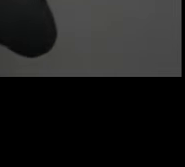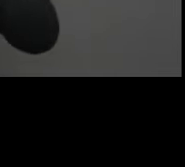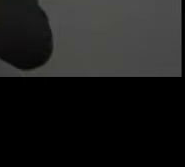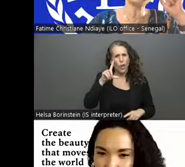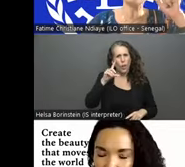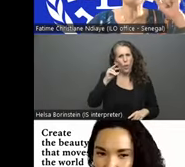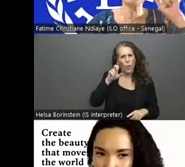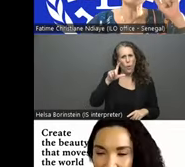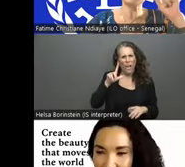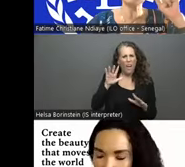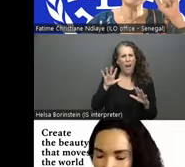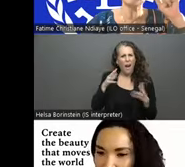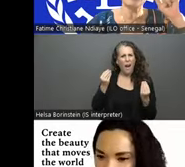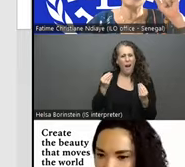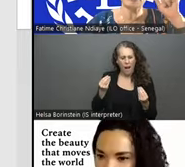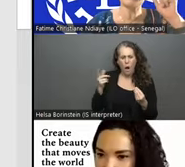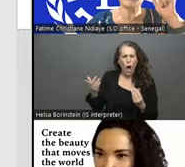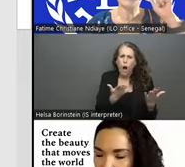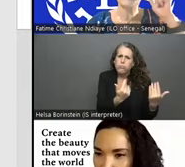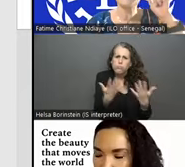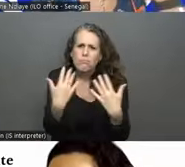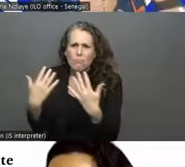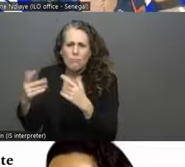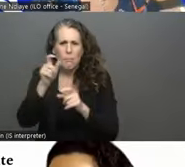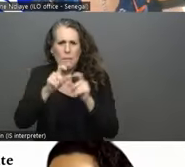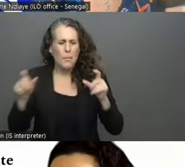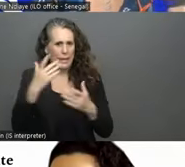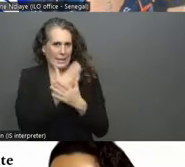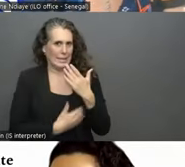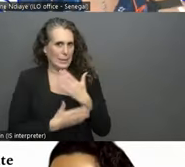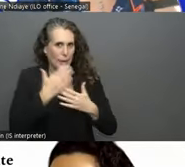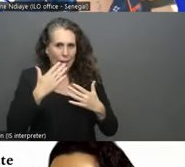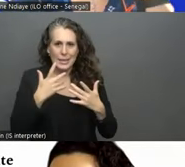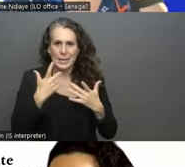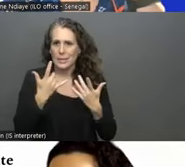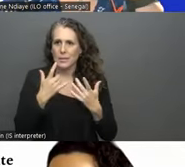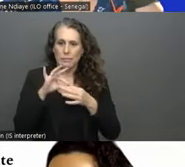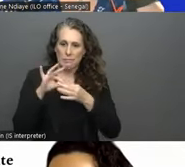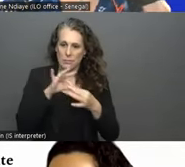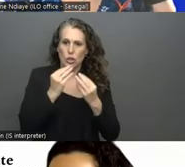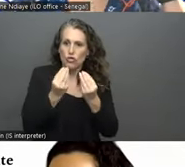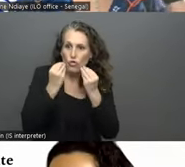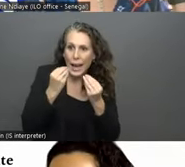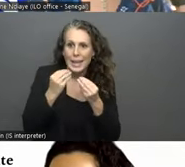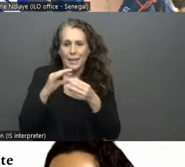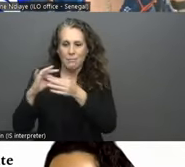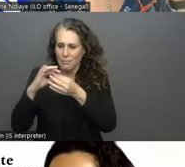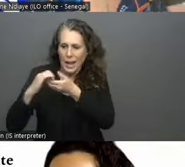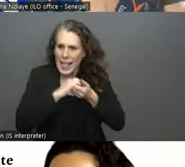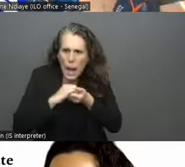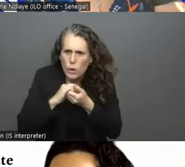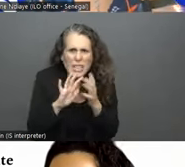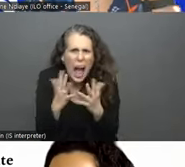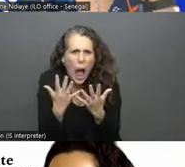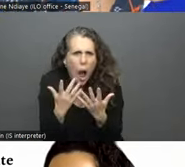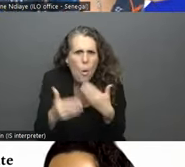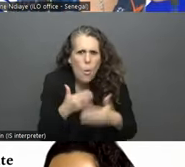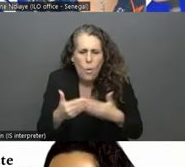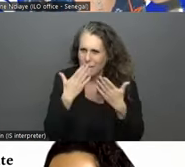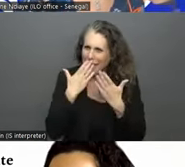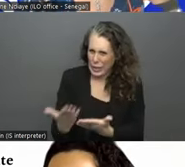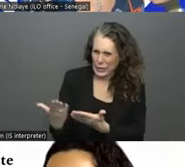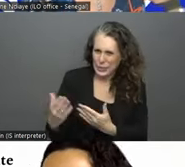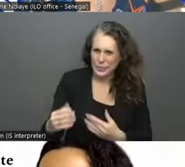formats Jonas a collaborator 10:54:09 Nessie was a villa Palmeri.